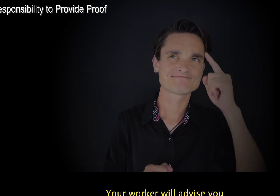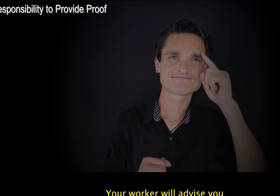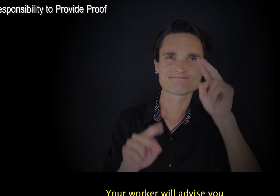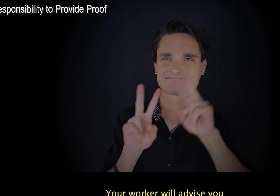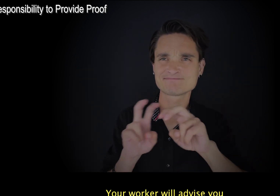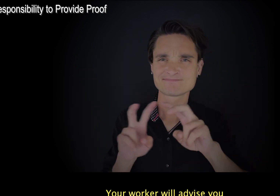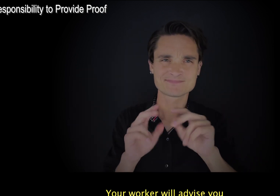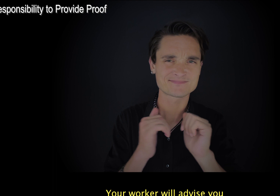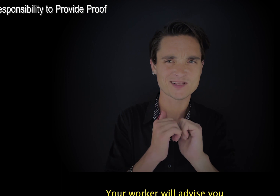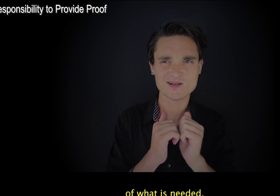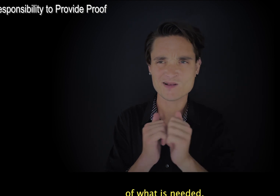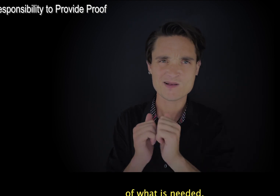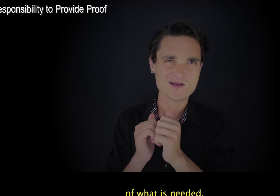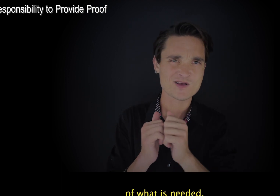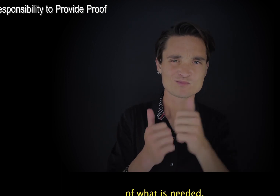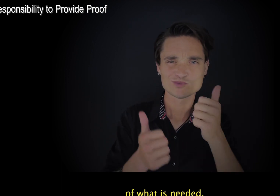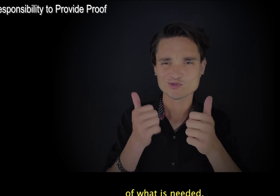Your worker will advise you of what is needed.